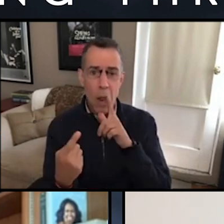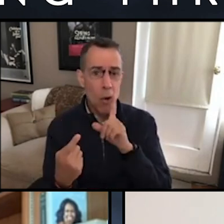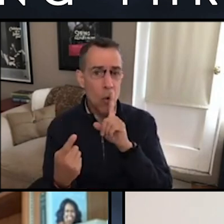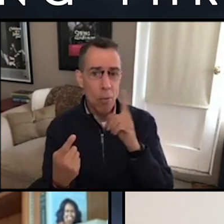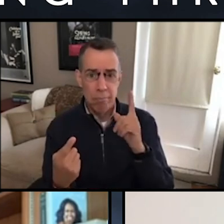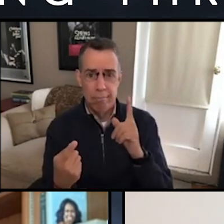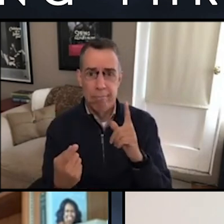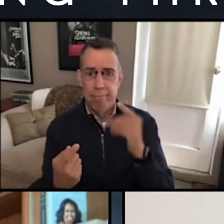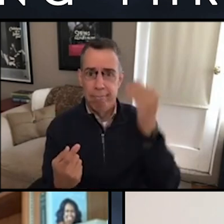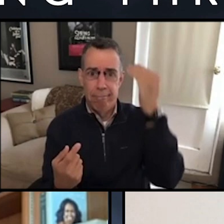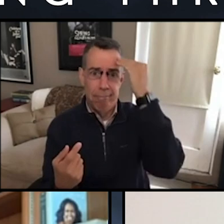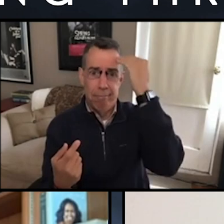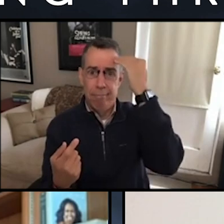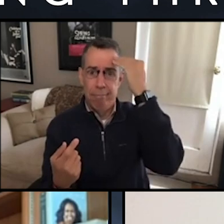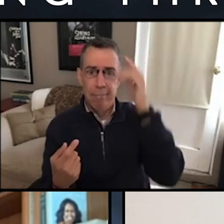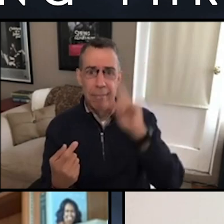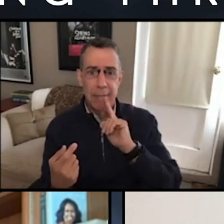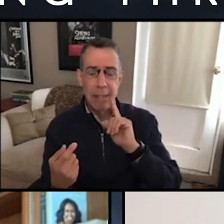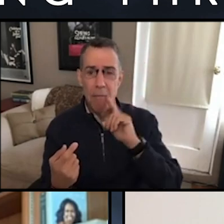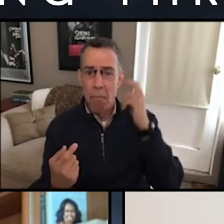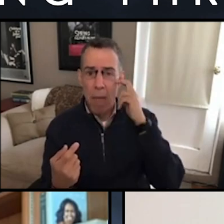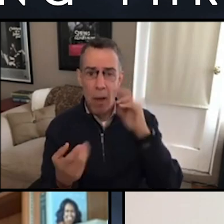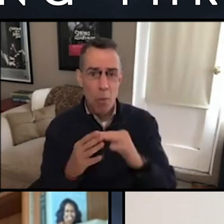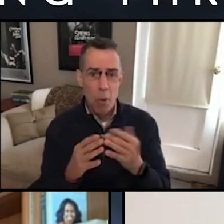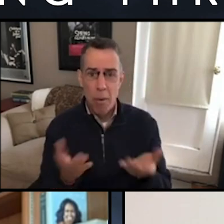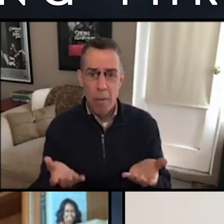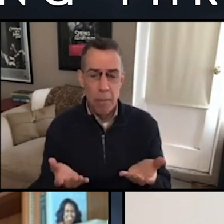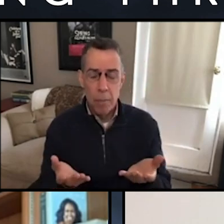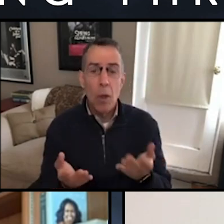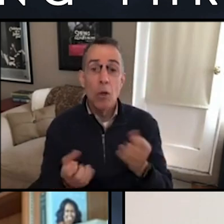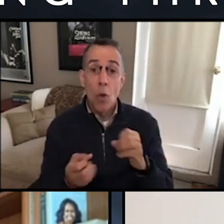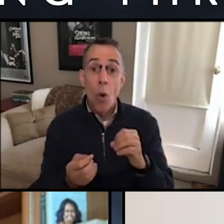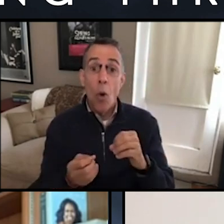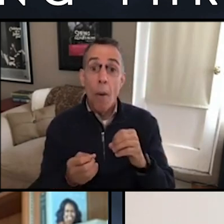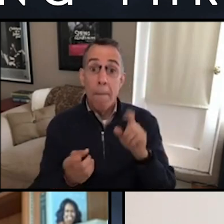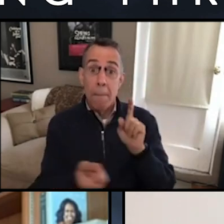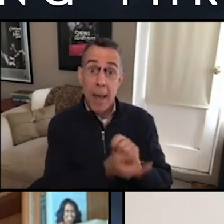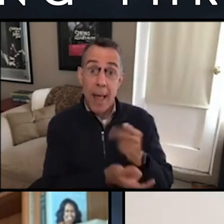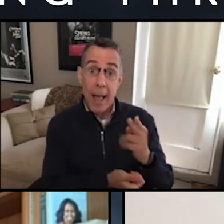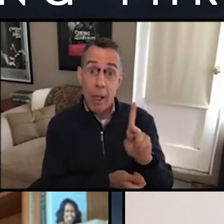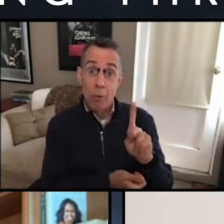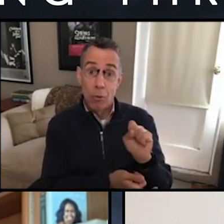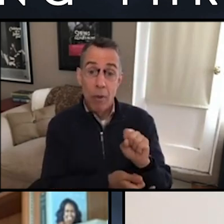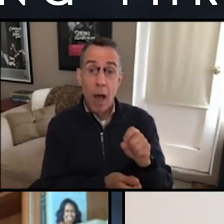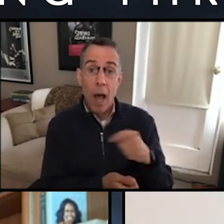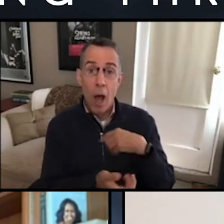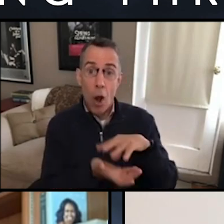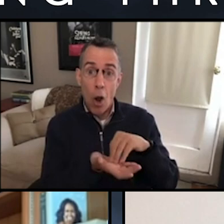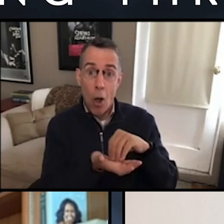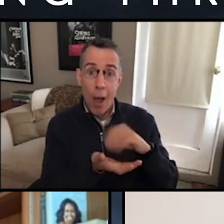community. So what transpired was a lengthy eight-month plus process of